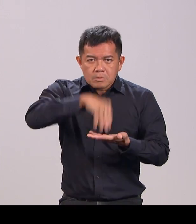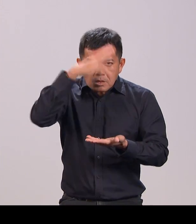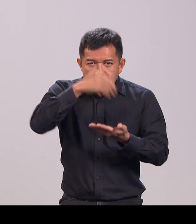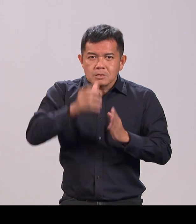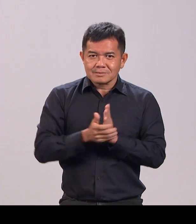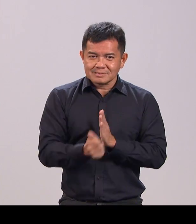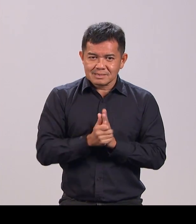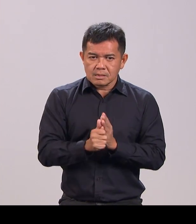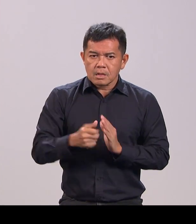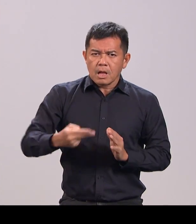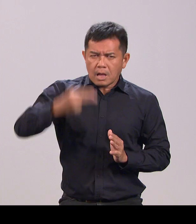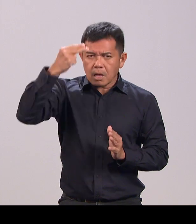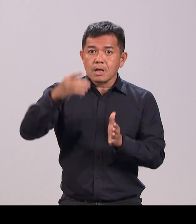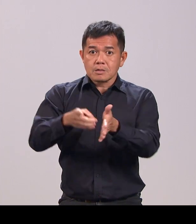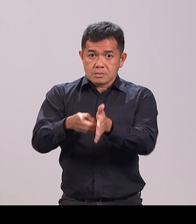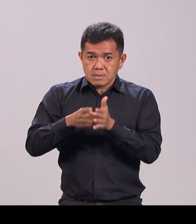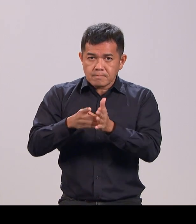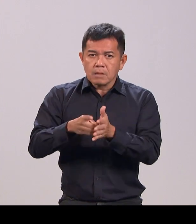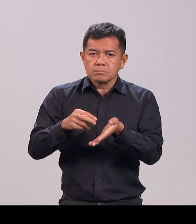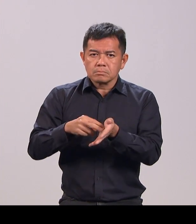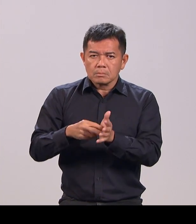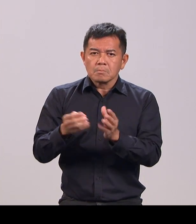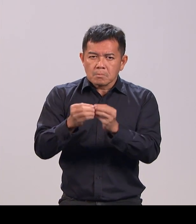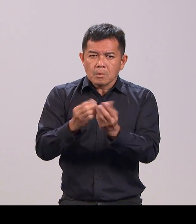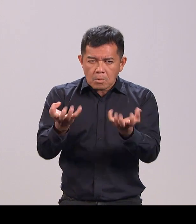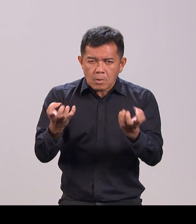Our polytechnics and ITEs offer courses in digital media design.